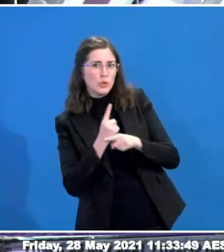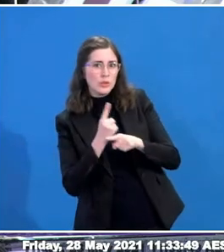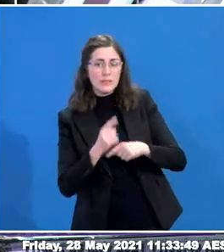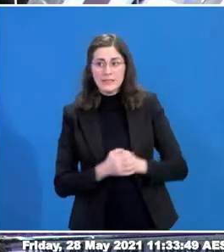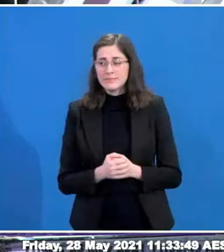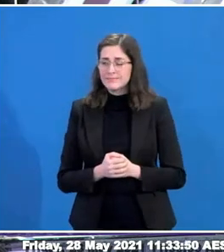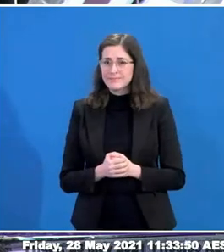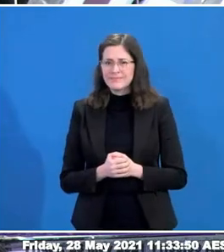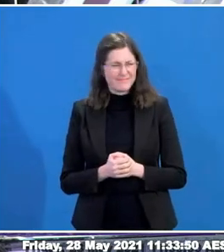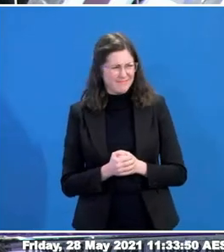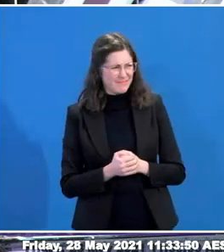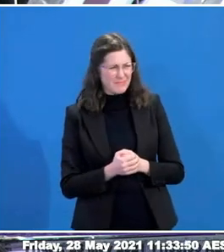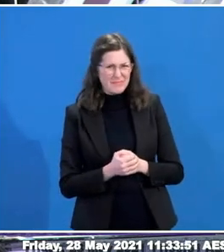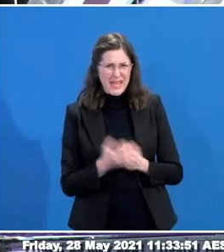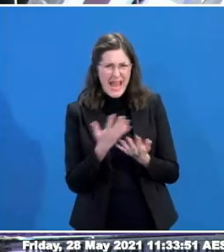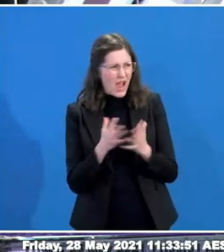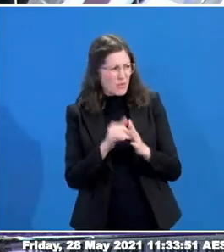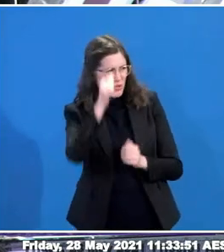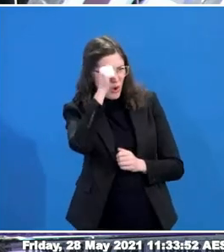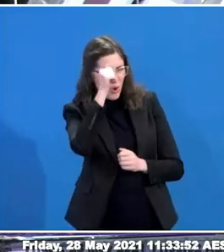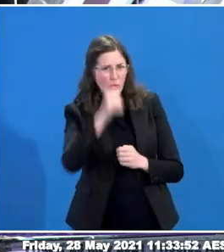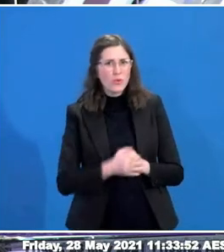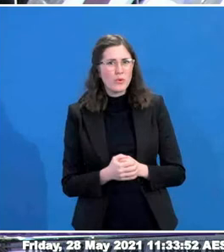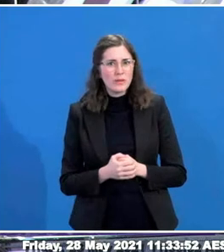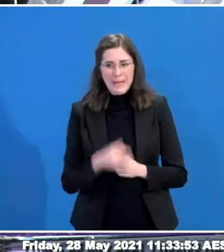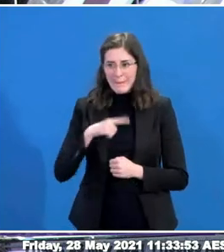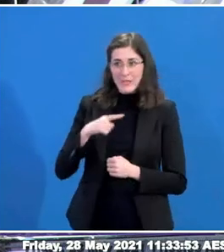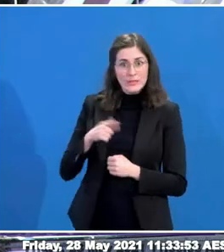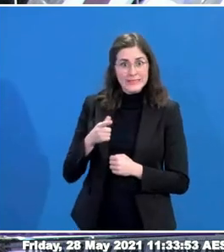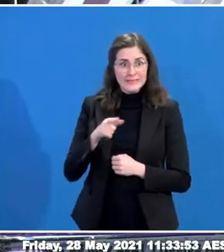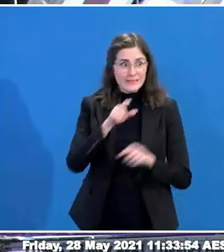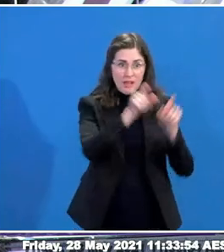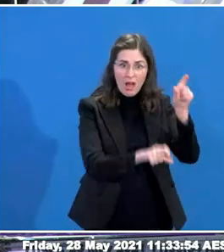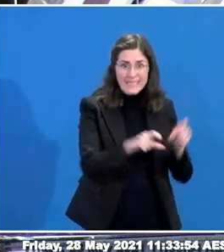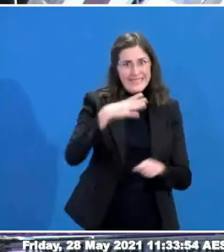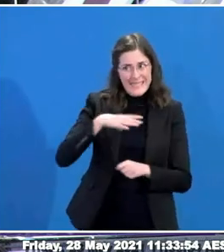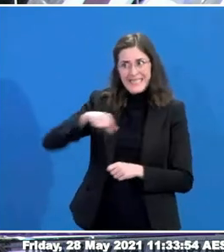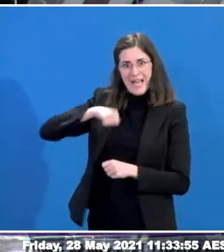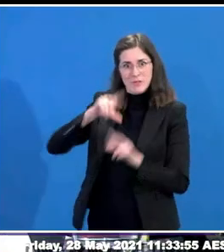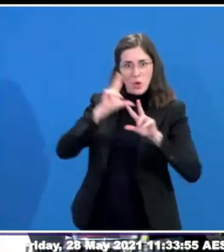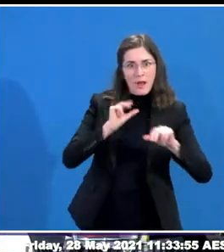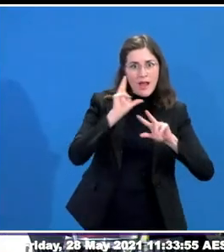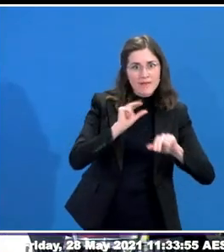I am just asking you, one of the immediate action items does not include specific support for the residents, does it?